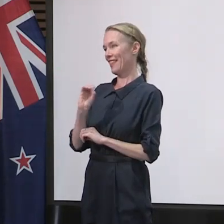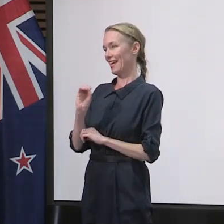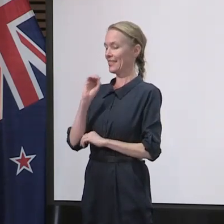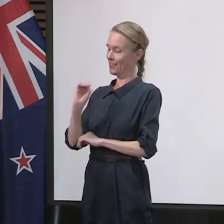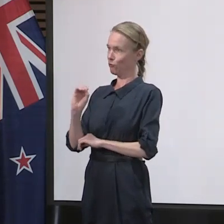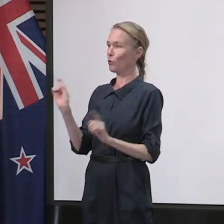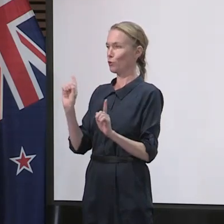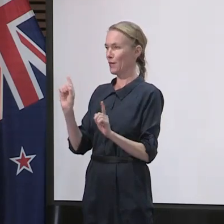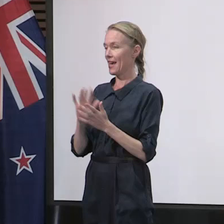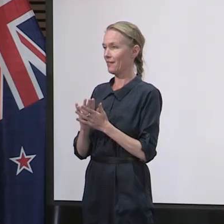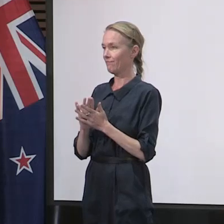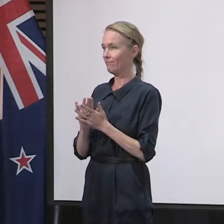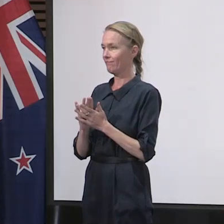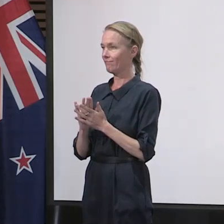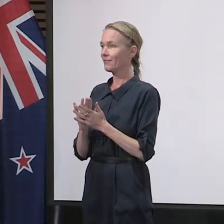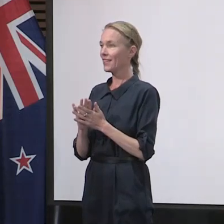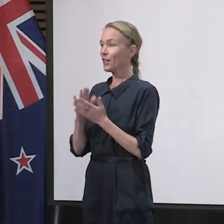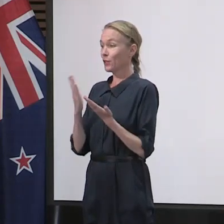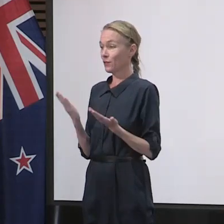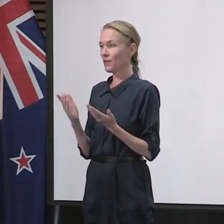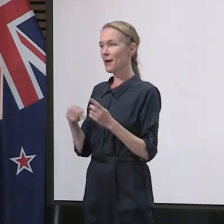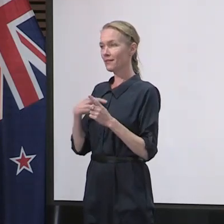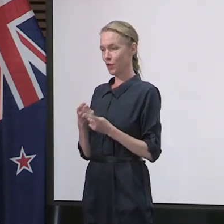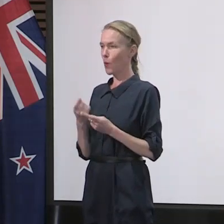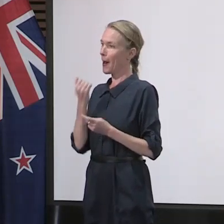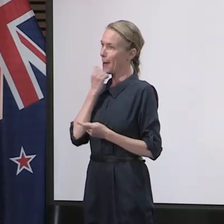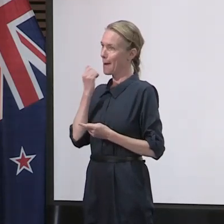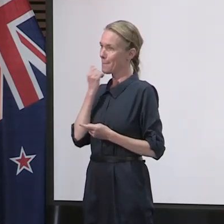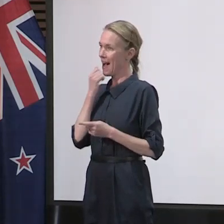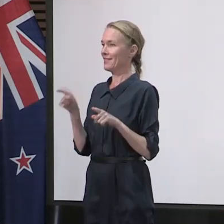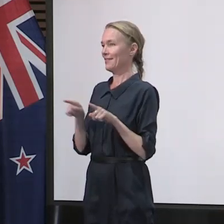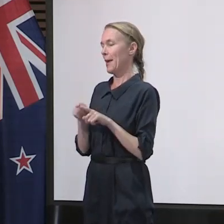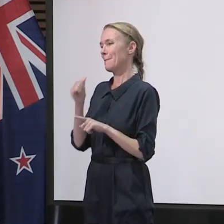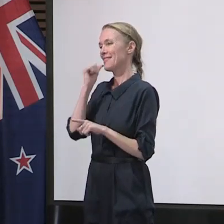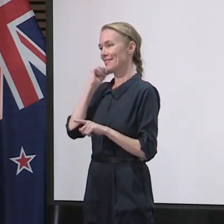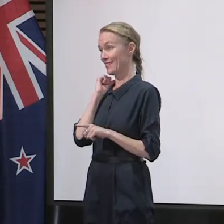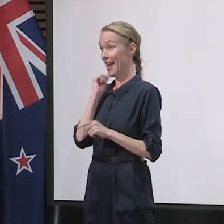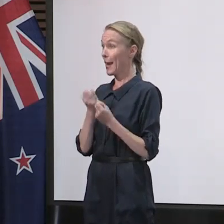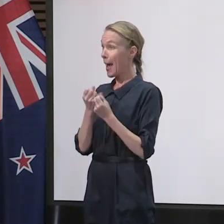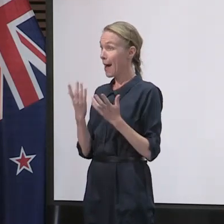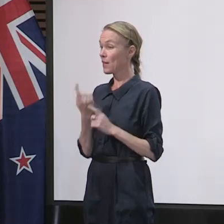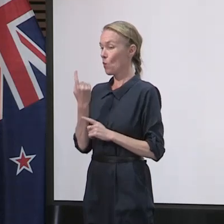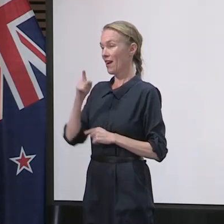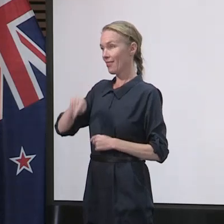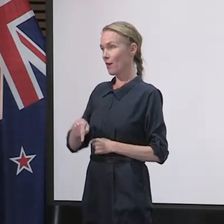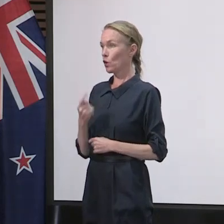to this afternoon's briefing. Today I can confirm there's no new cases of COVID-19 in New Zealand and no new old cases